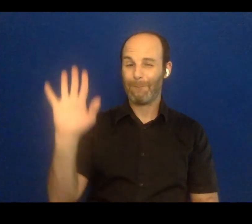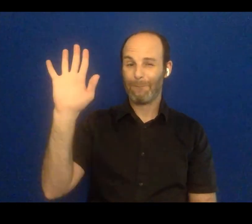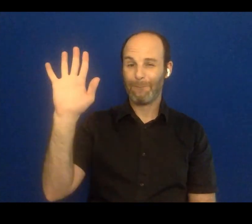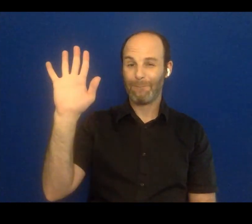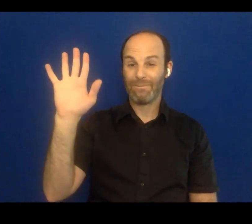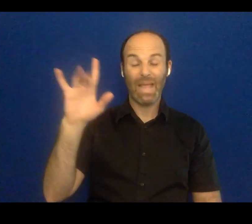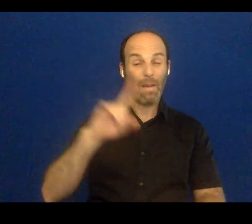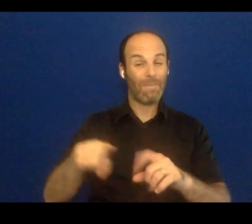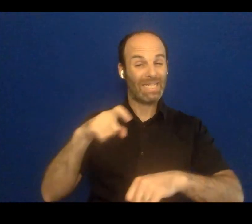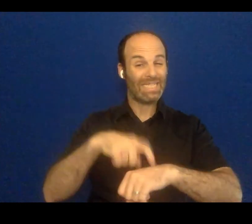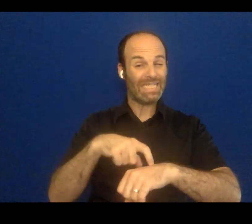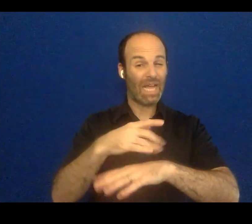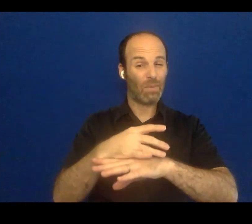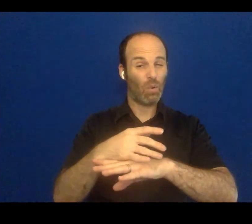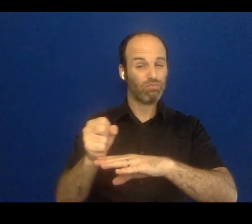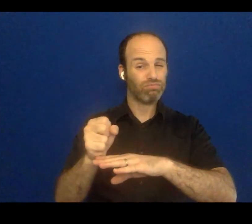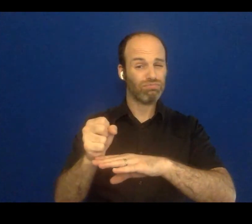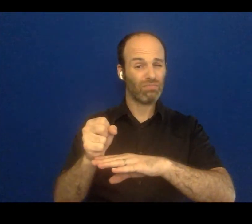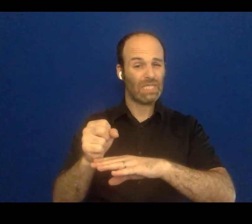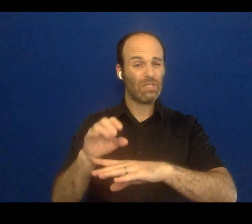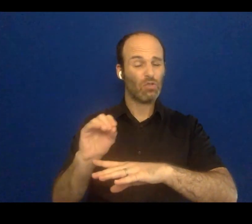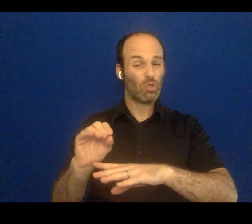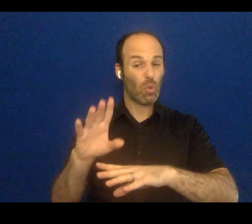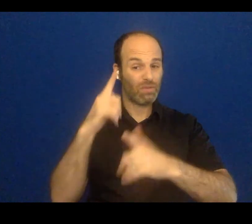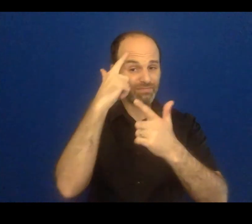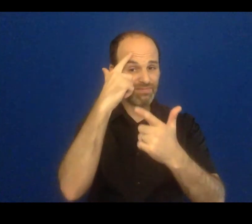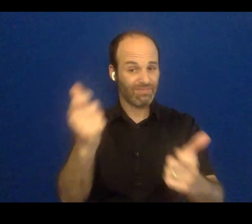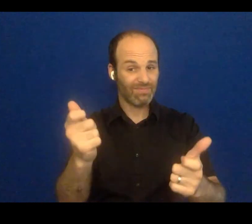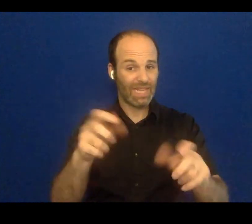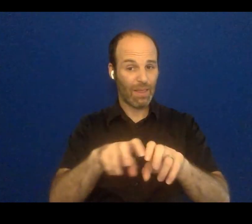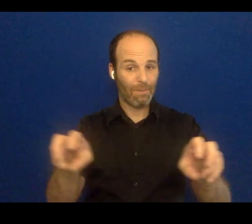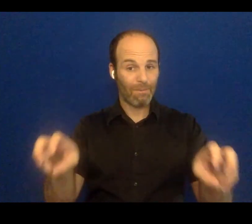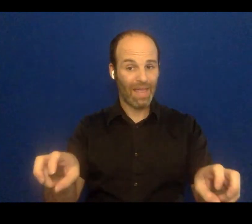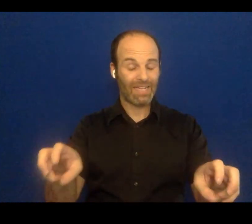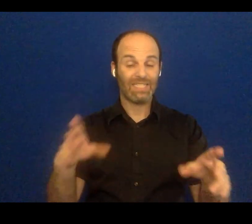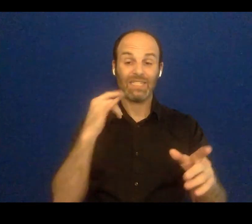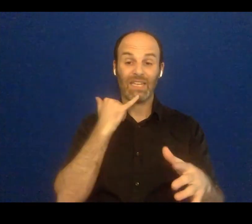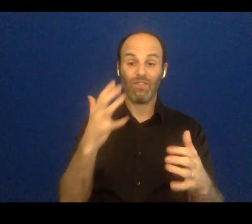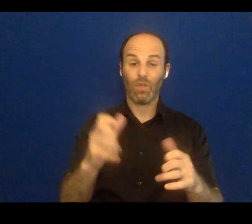WE ARE AT TIME. SO I WILL LEAVE IT UP TO THE